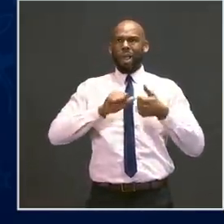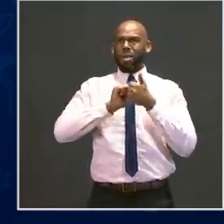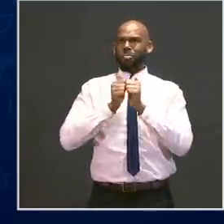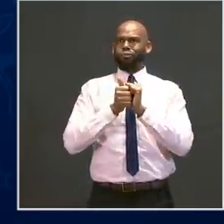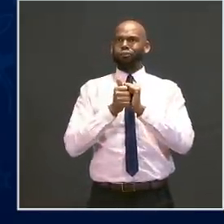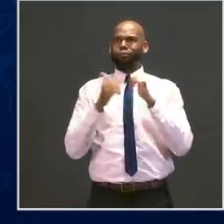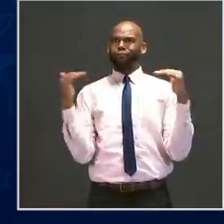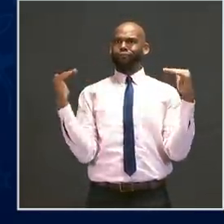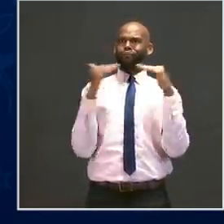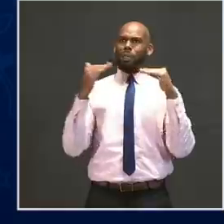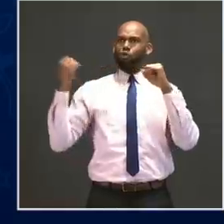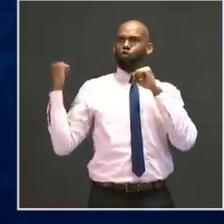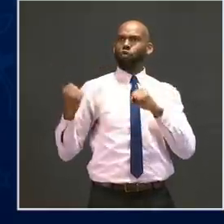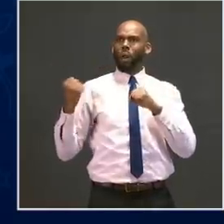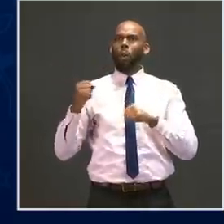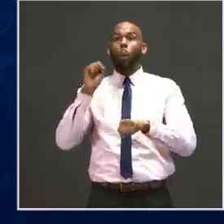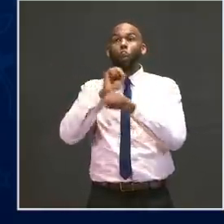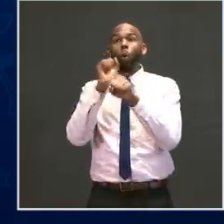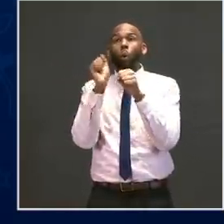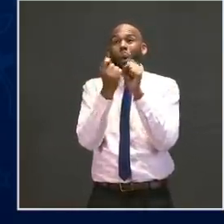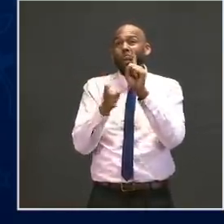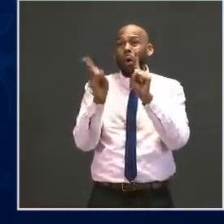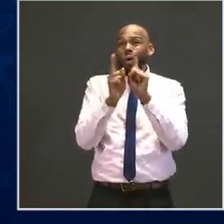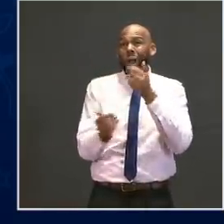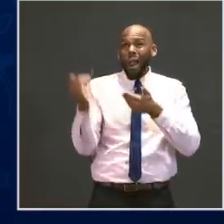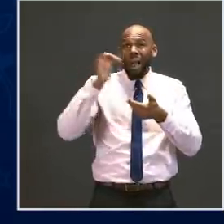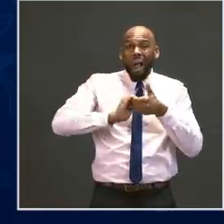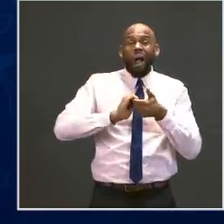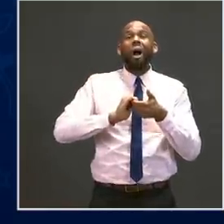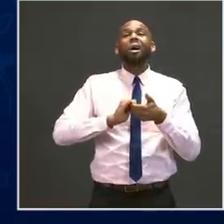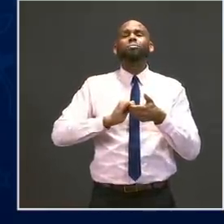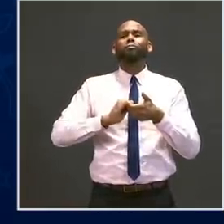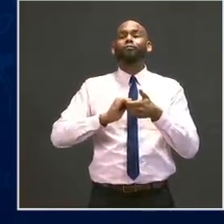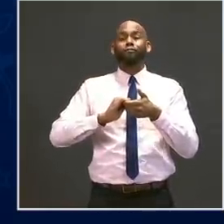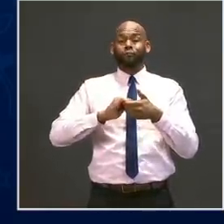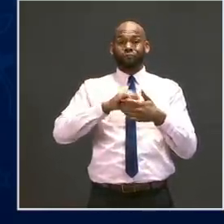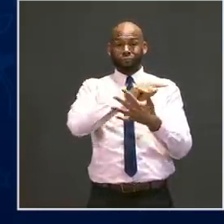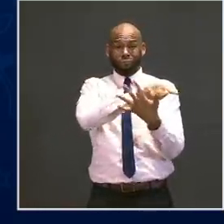working with our partners and allies. And in all of the conversations with Europeans,